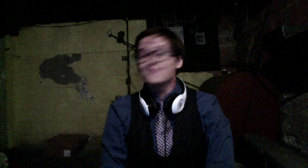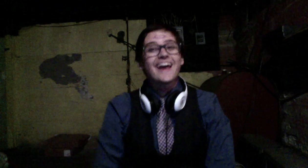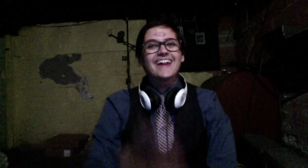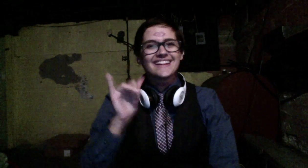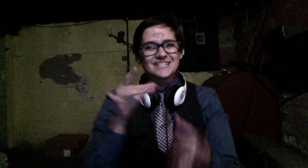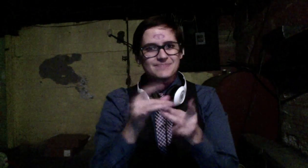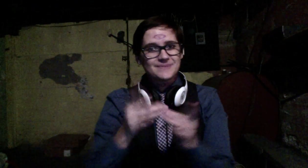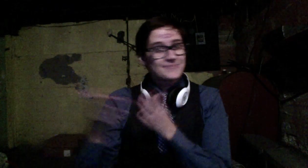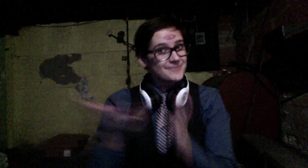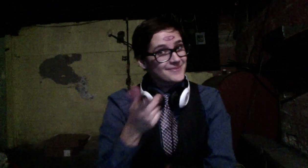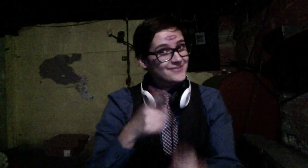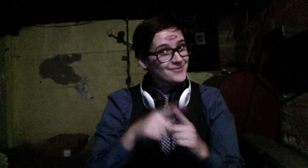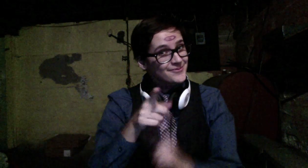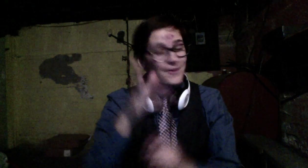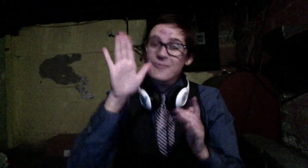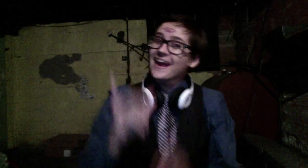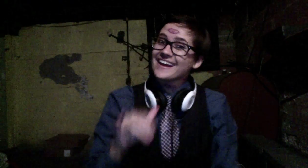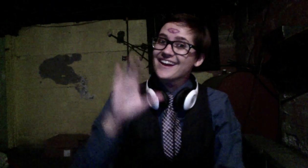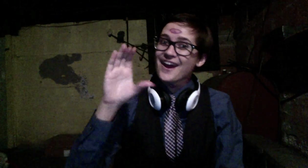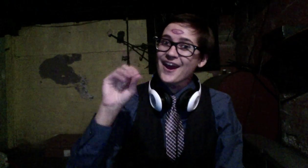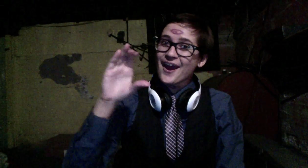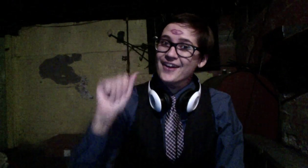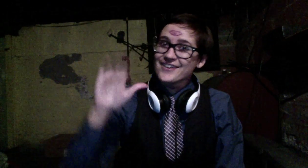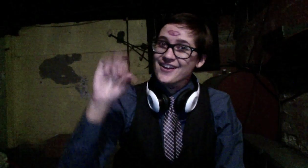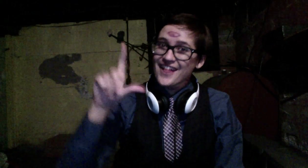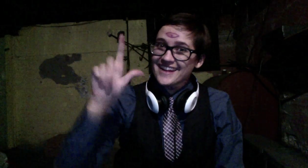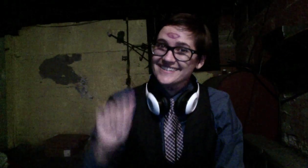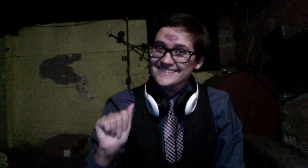THAT MESSAGE BRING TO YOU BY C-O-C-A C-O-L-A